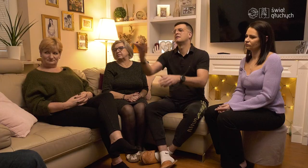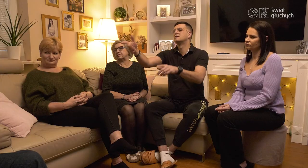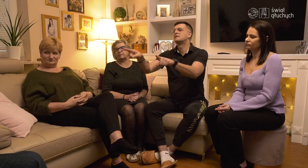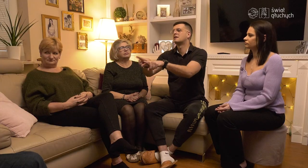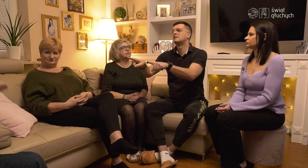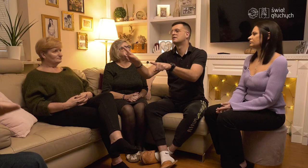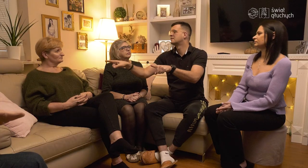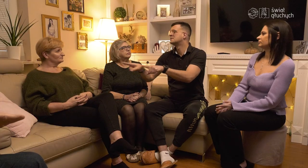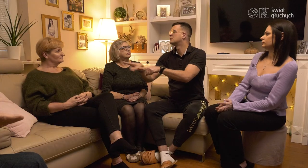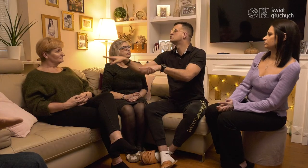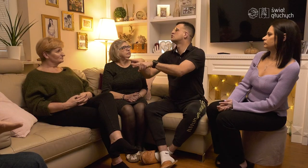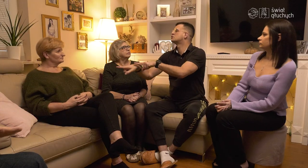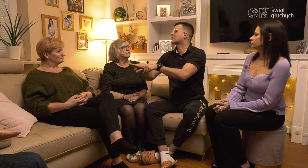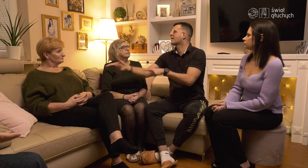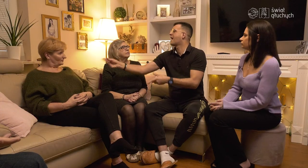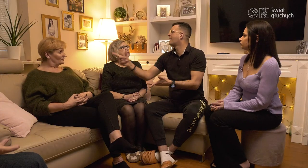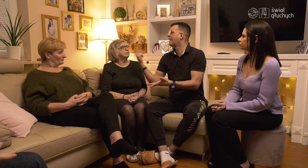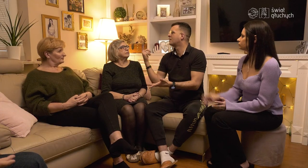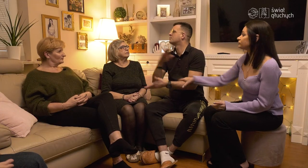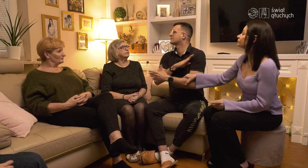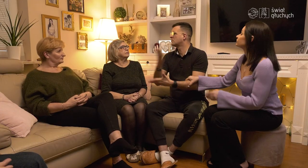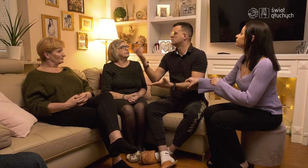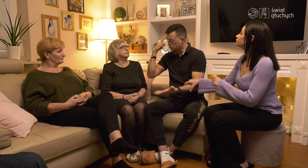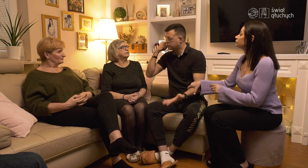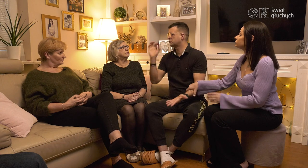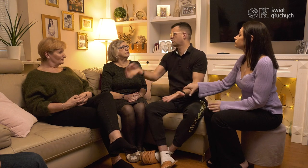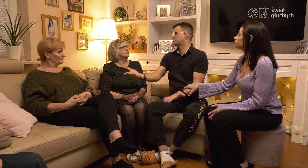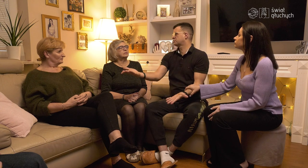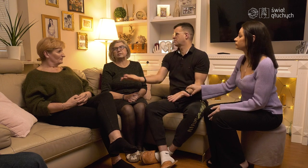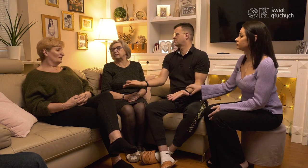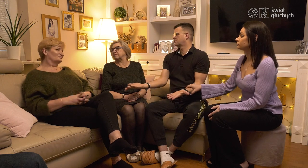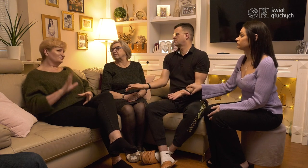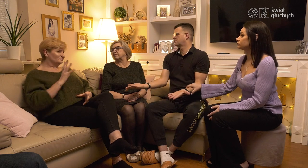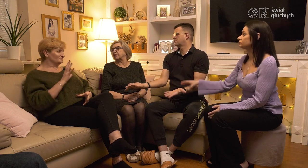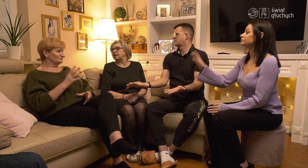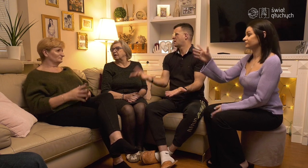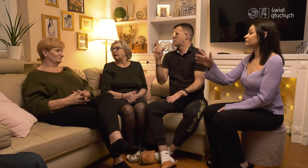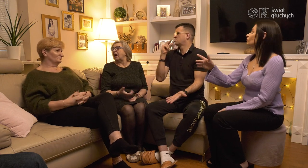[Rafał]: Like your sister, she heard right. [Dorota]: Not really.